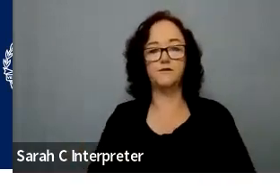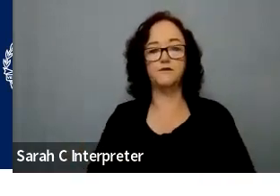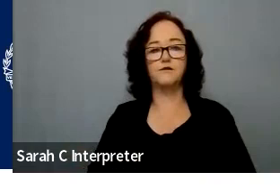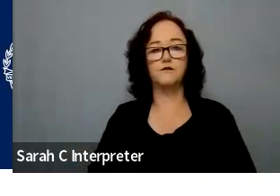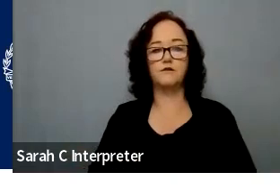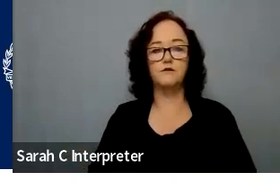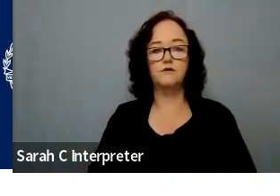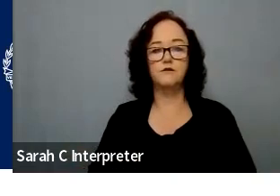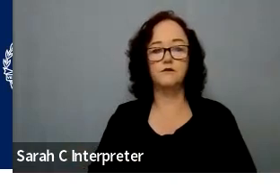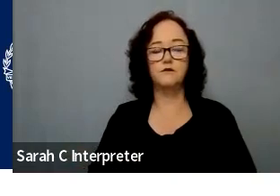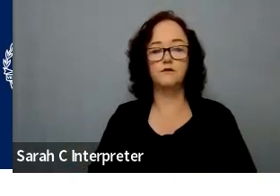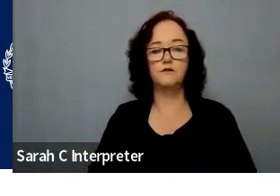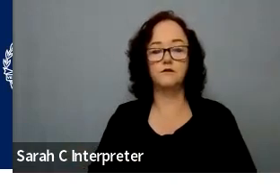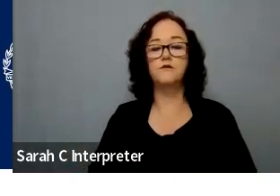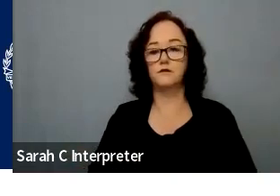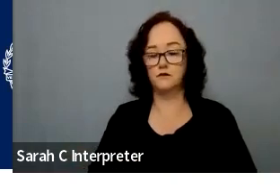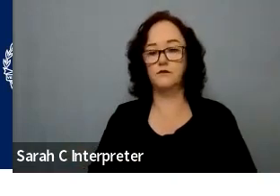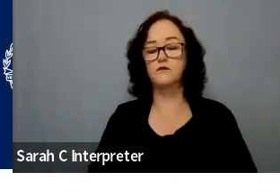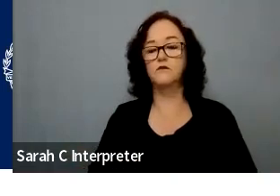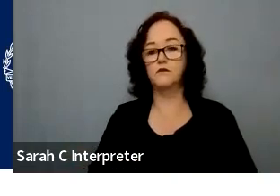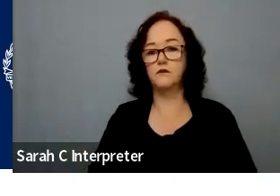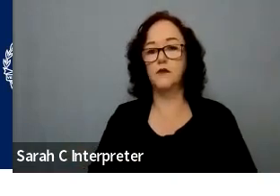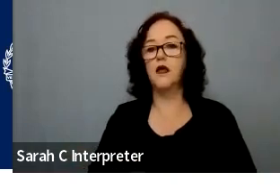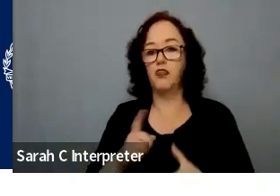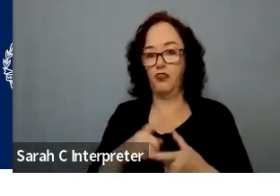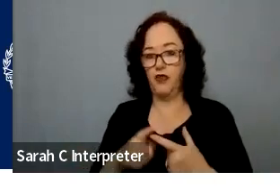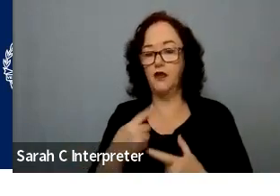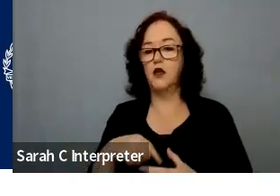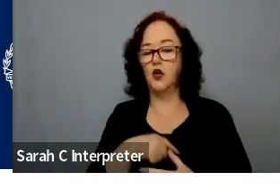So, then we were able to do a comparison of the pre-tests and post-test ratings.